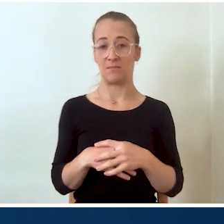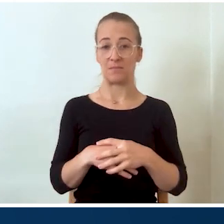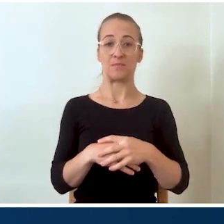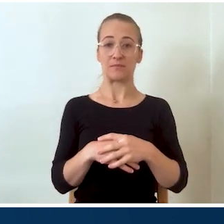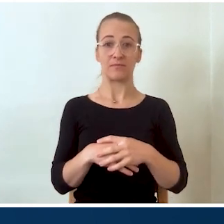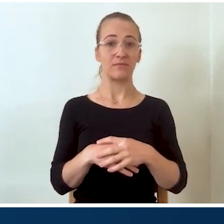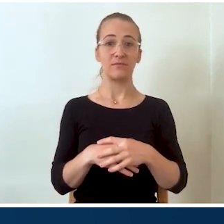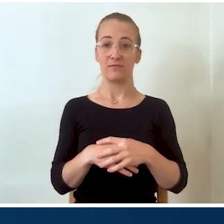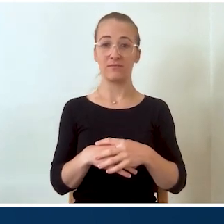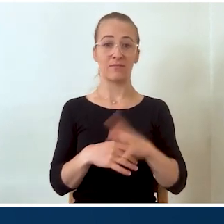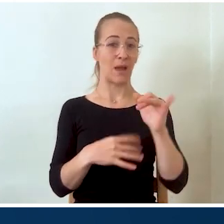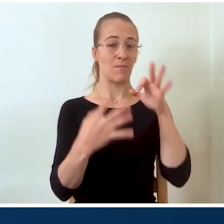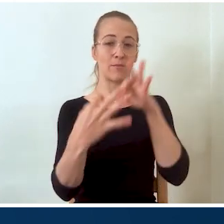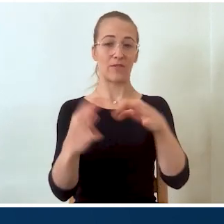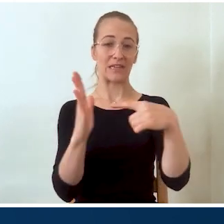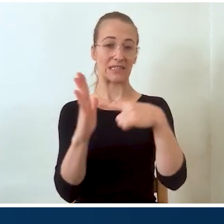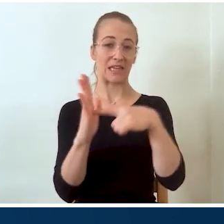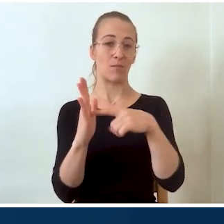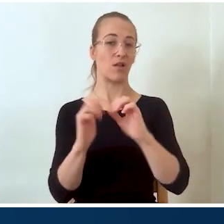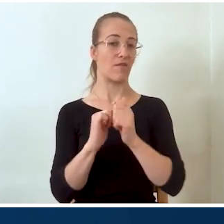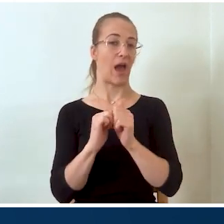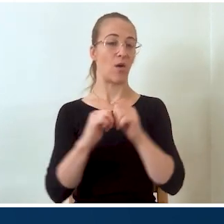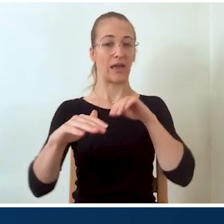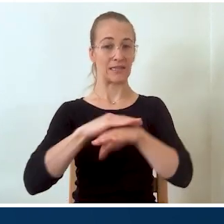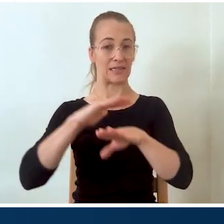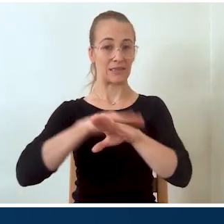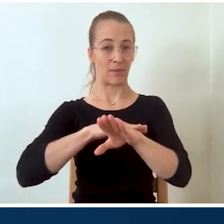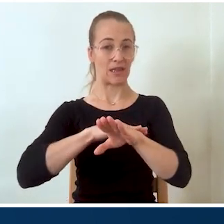which is the perfect example of how accessibility